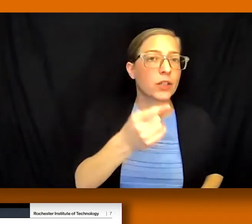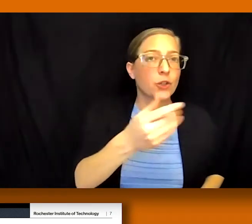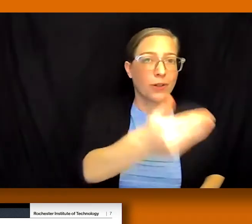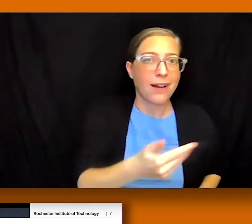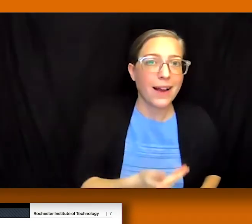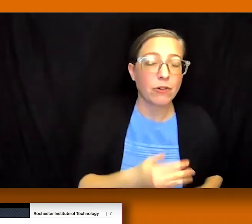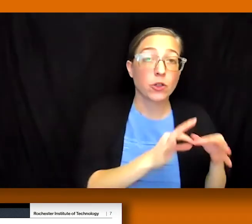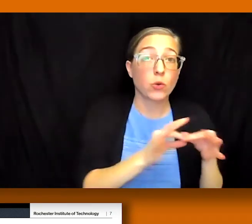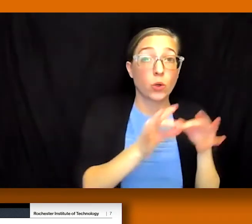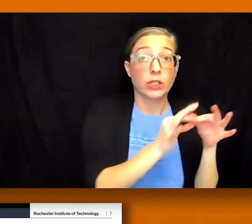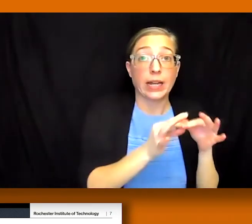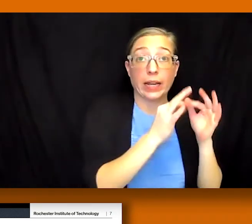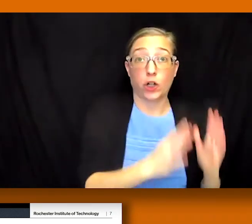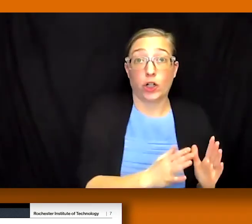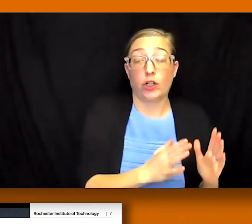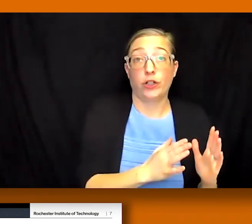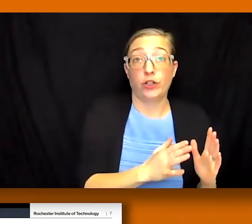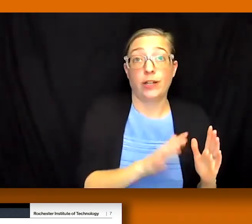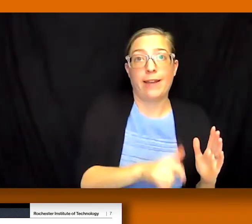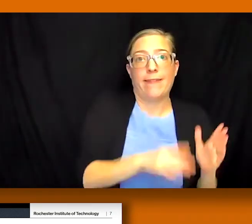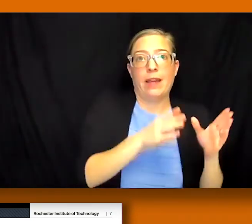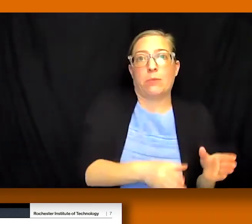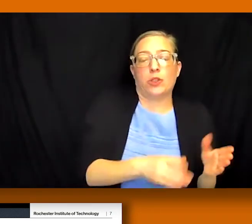who would be programmatic staff.